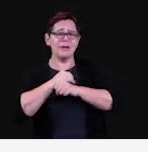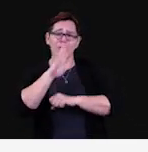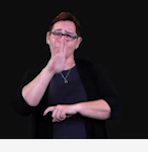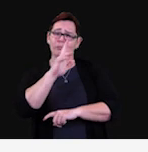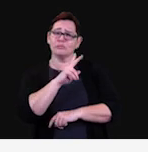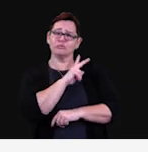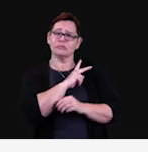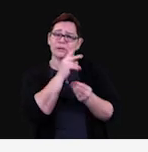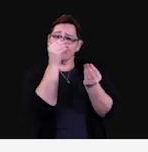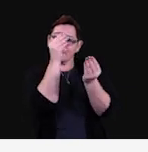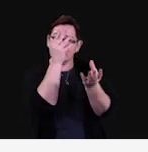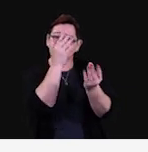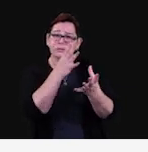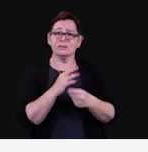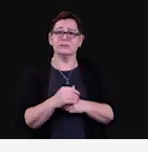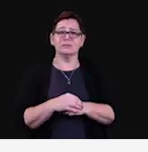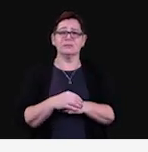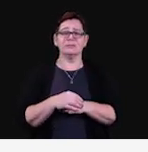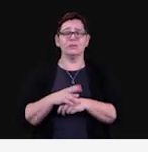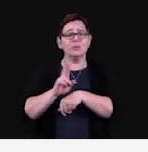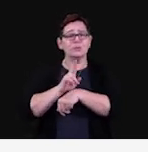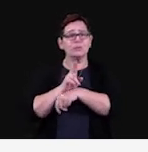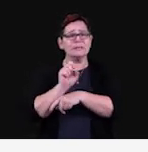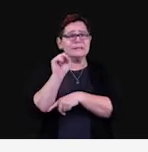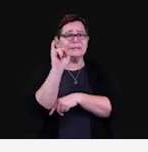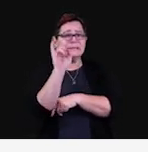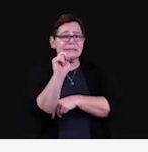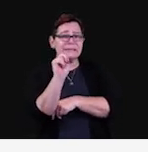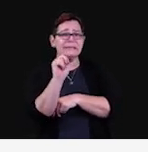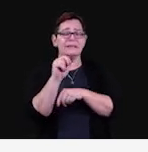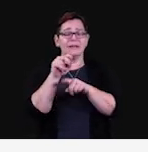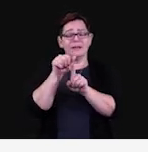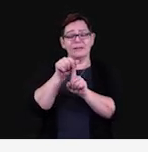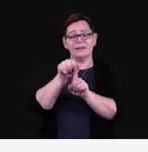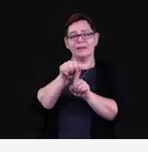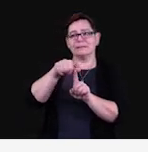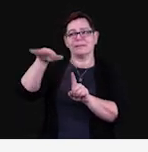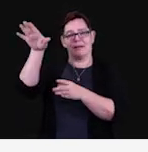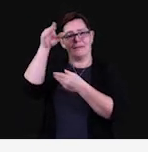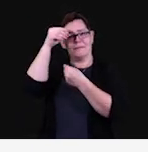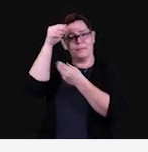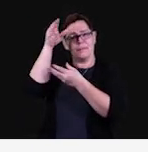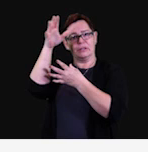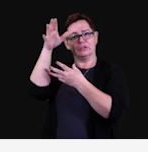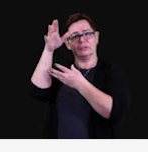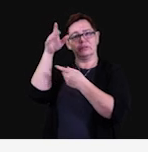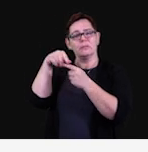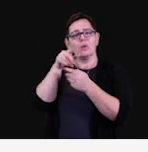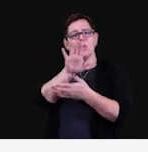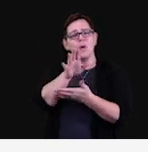You also need to provide your SIN to government agencies or departments to access a benefit or service.